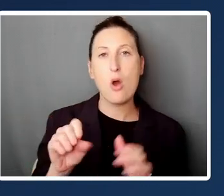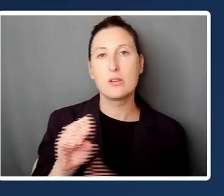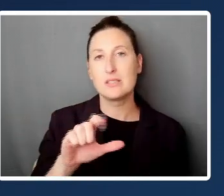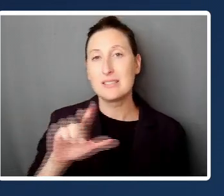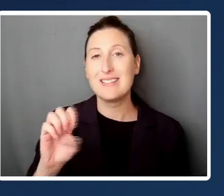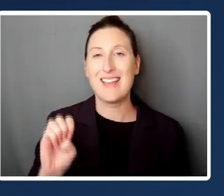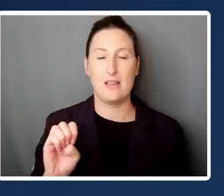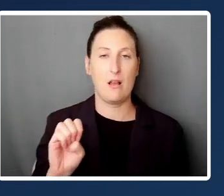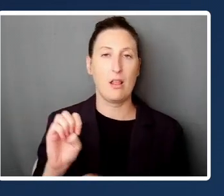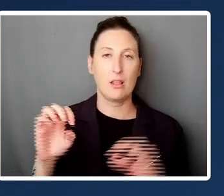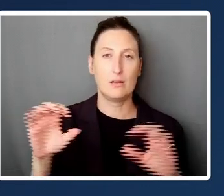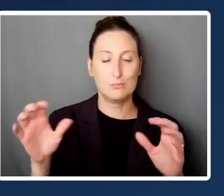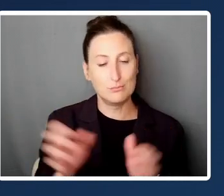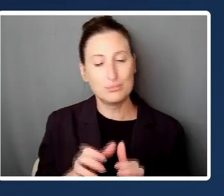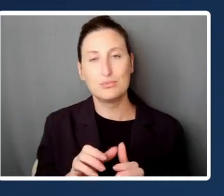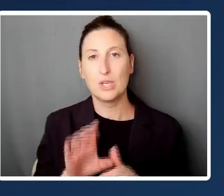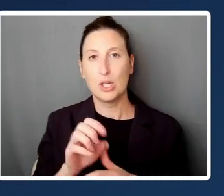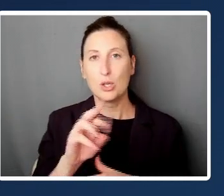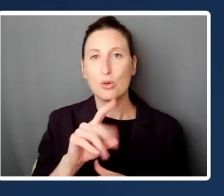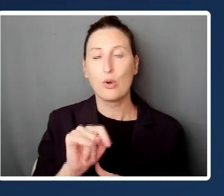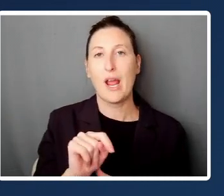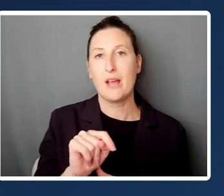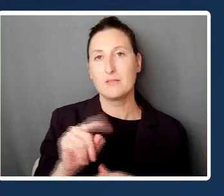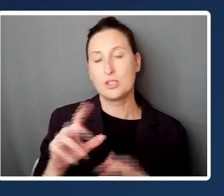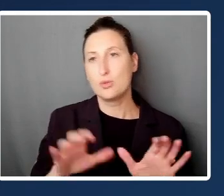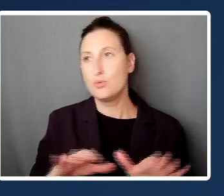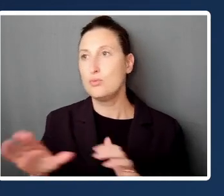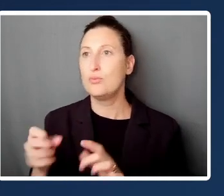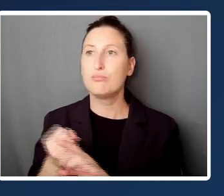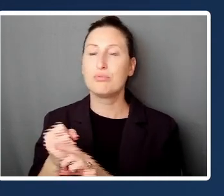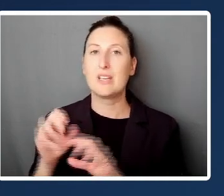the effective level of a classroom and help people kind of relax to like a large-scale community